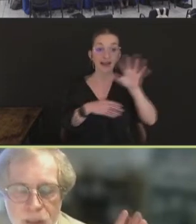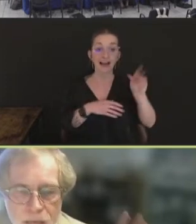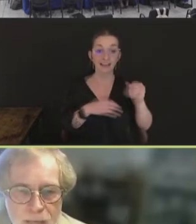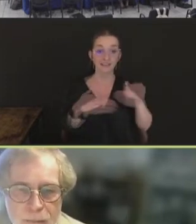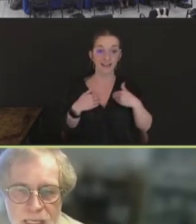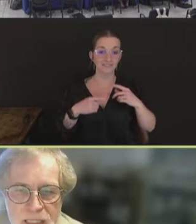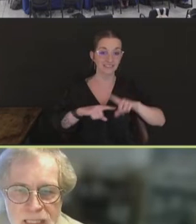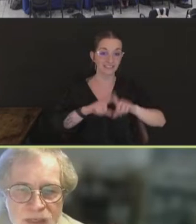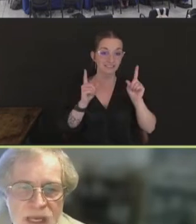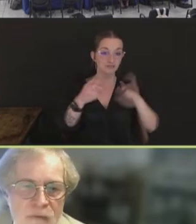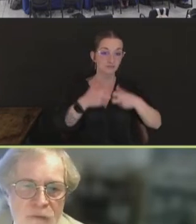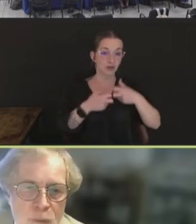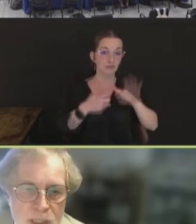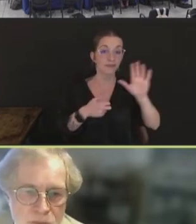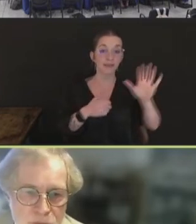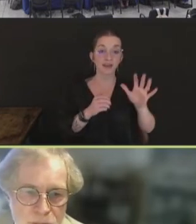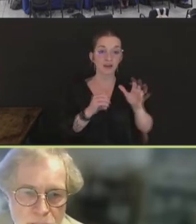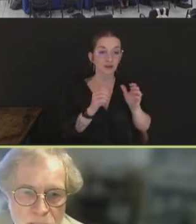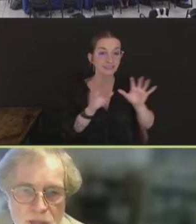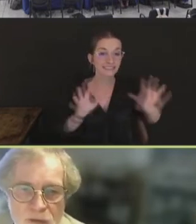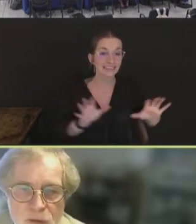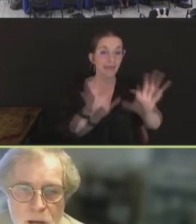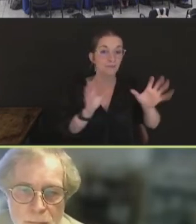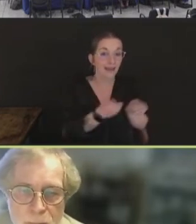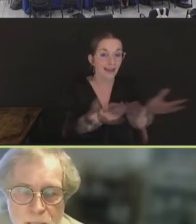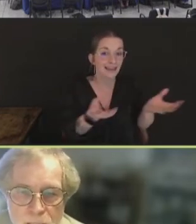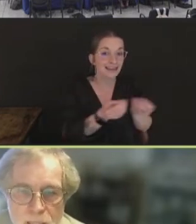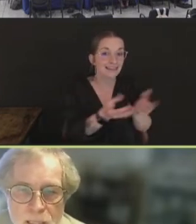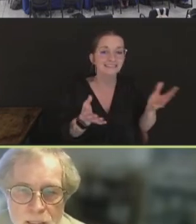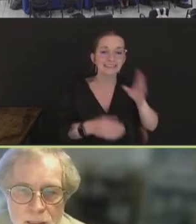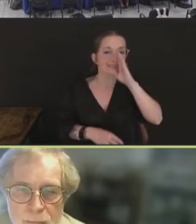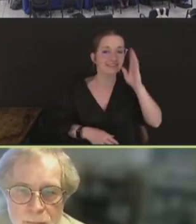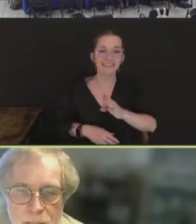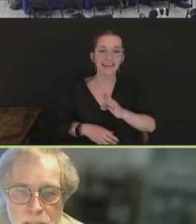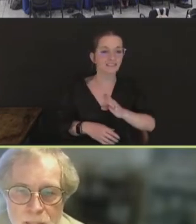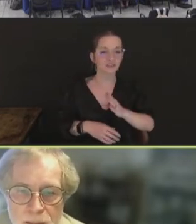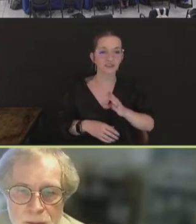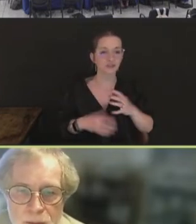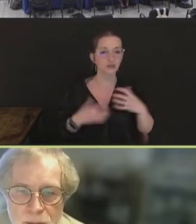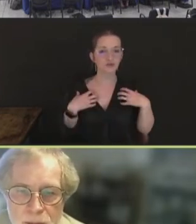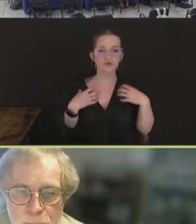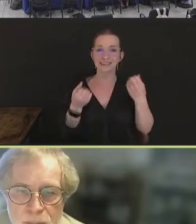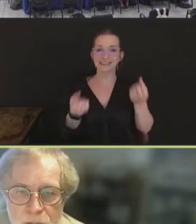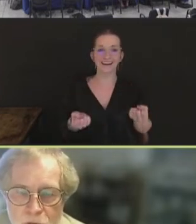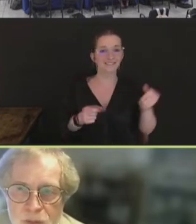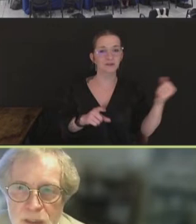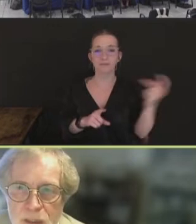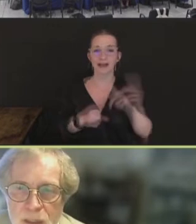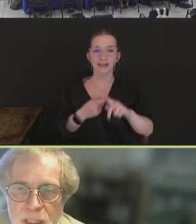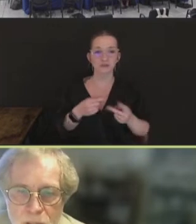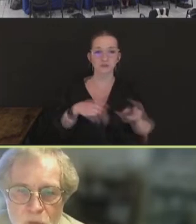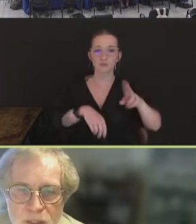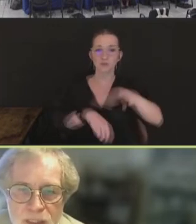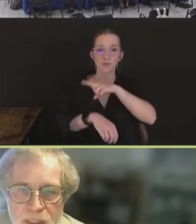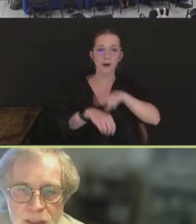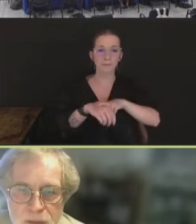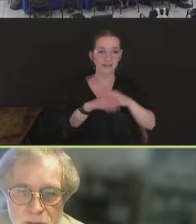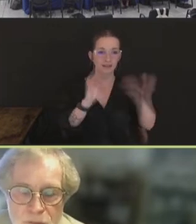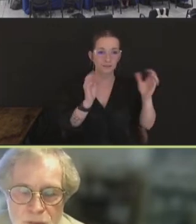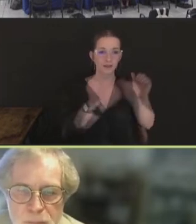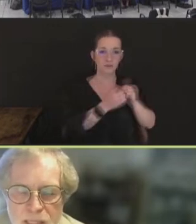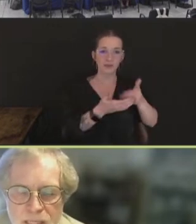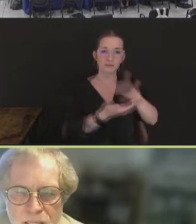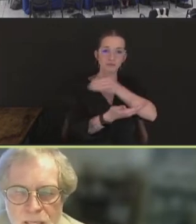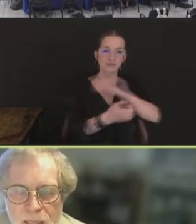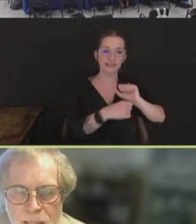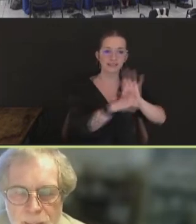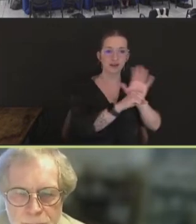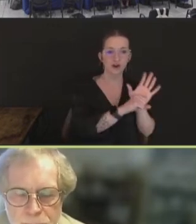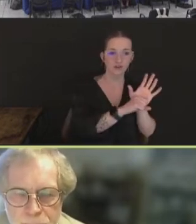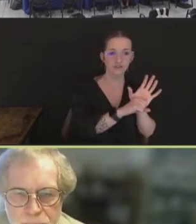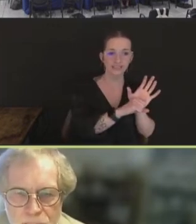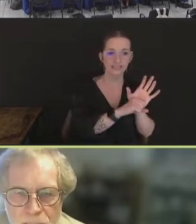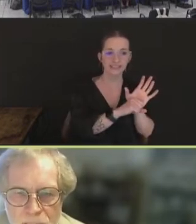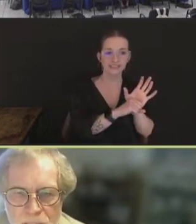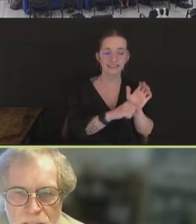Their campaigns have never recovered from the pre-COVID -- COVID, sorry for the spelling